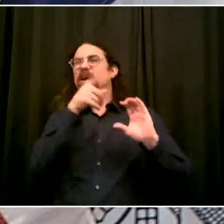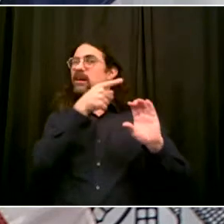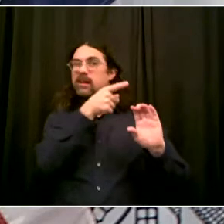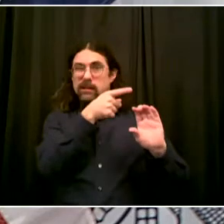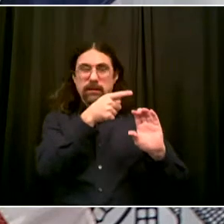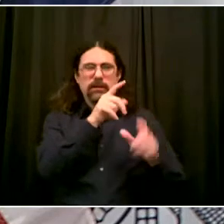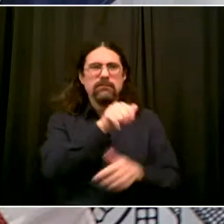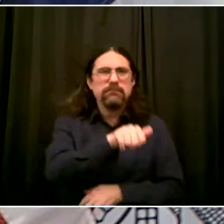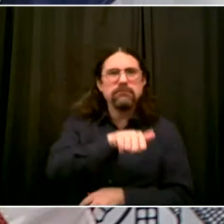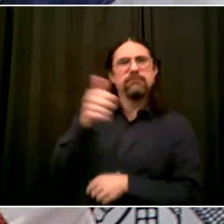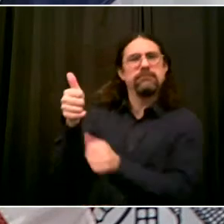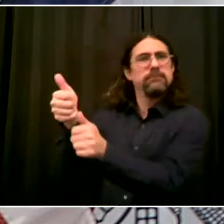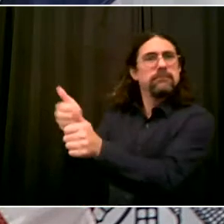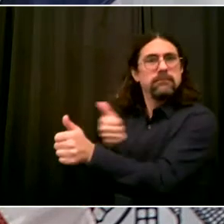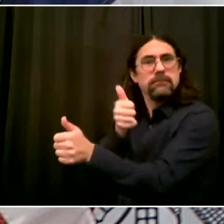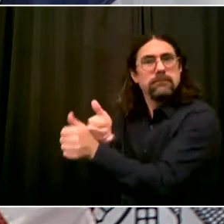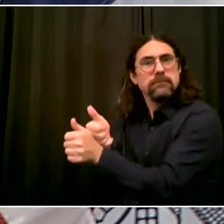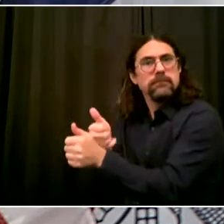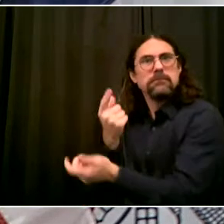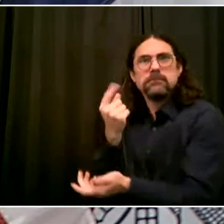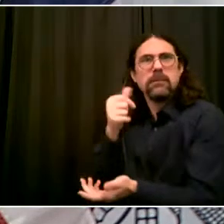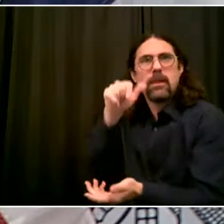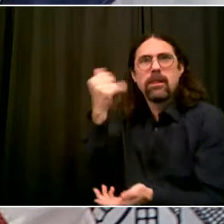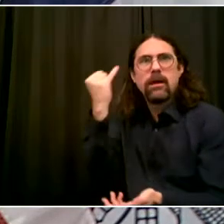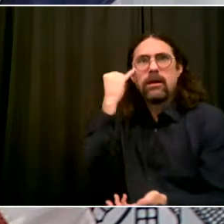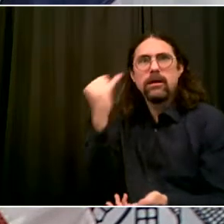TRANSISIWOT RRRKES.